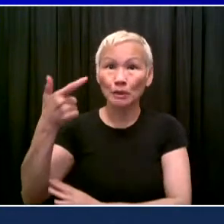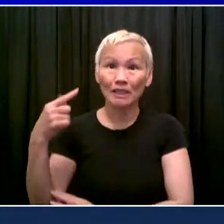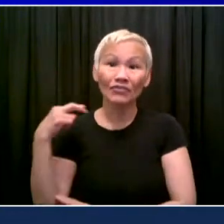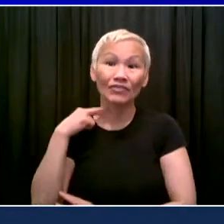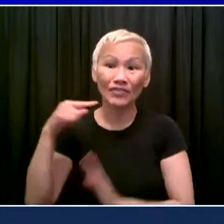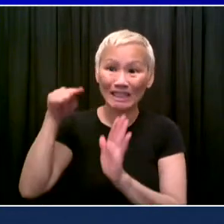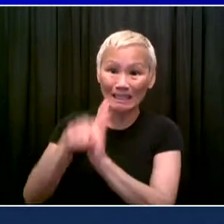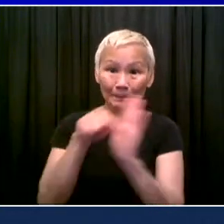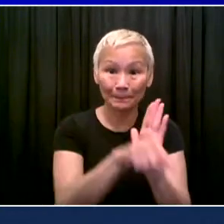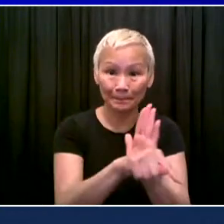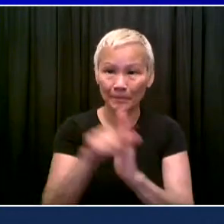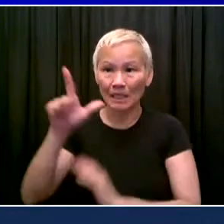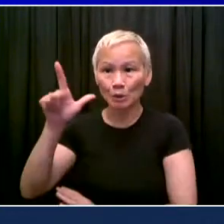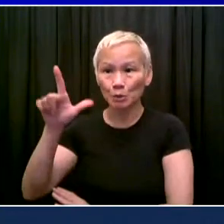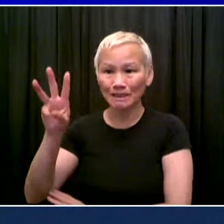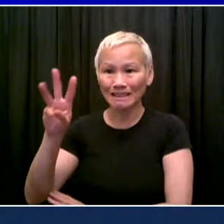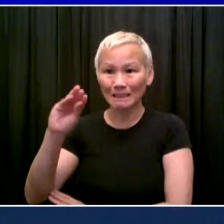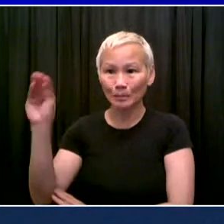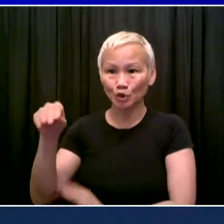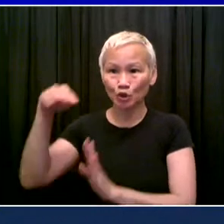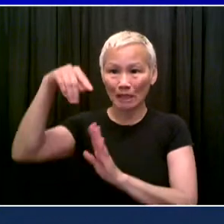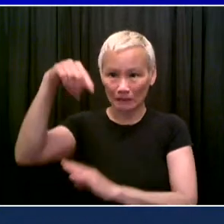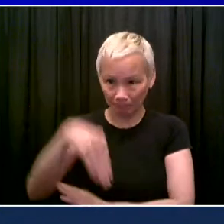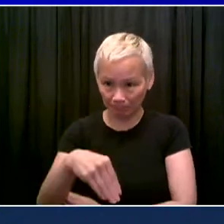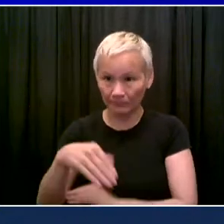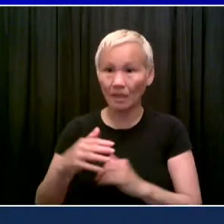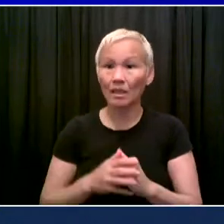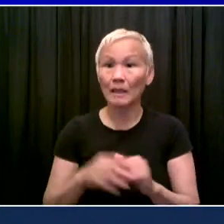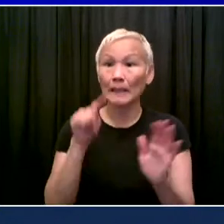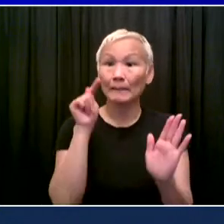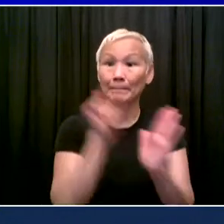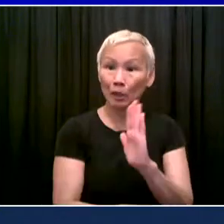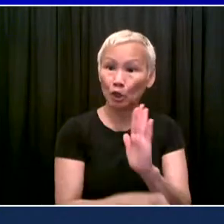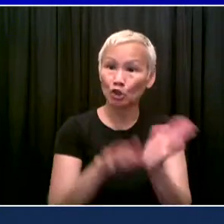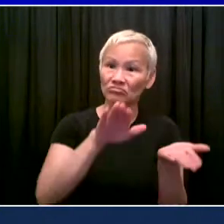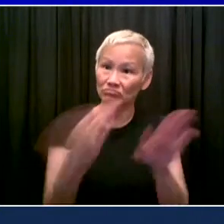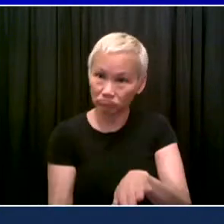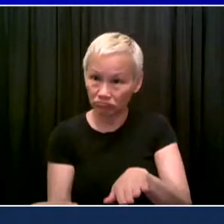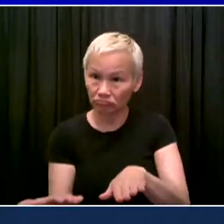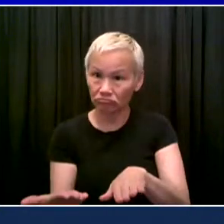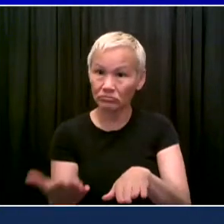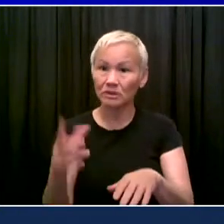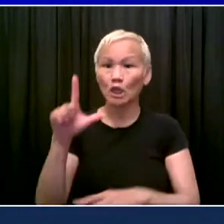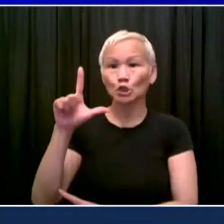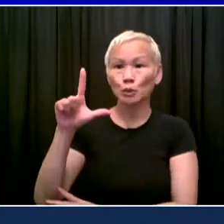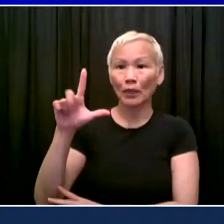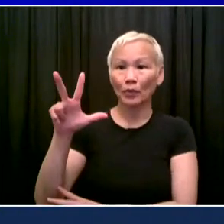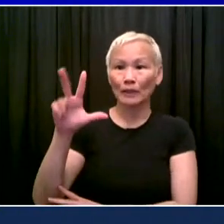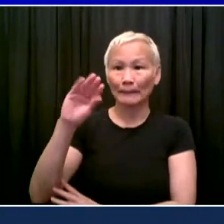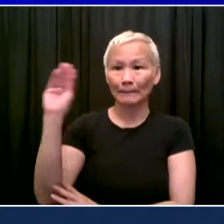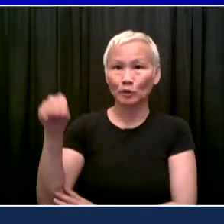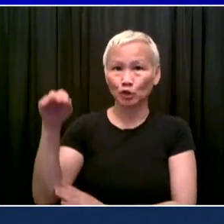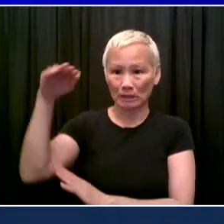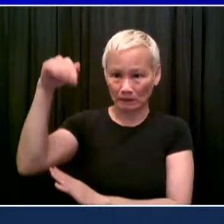SHOOTINGS DOWN ALMOST 20%, VICTIMS, DOWN